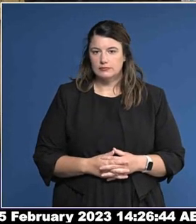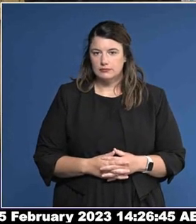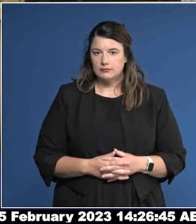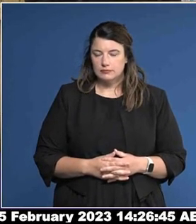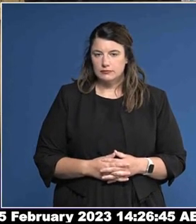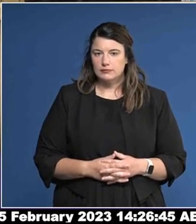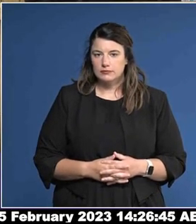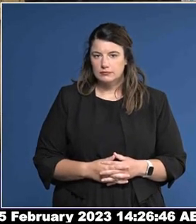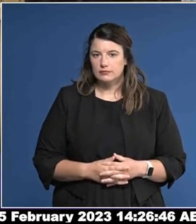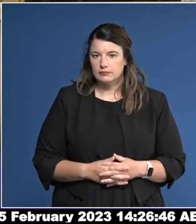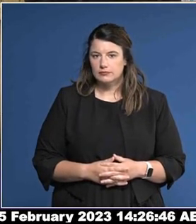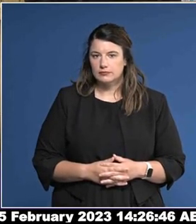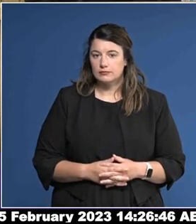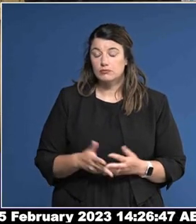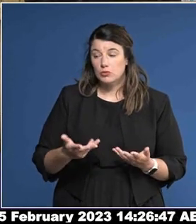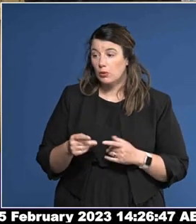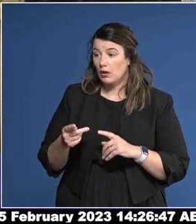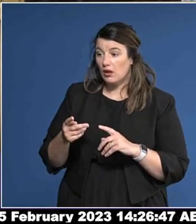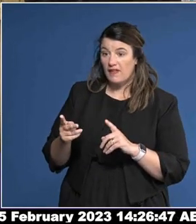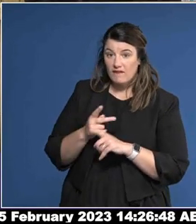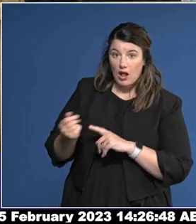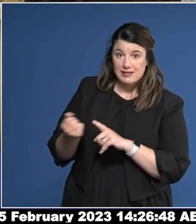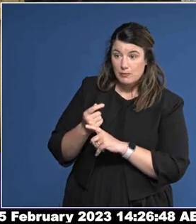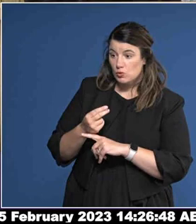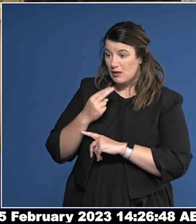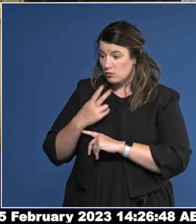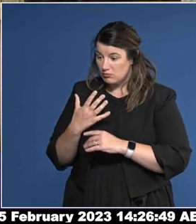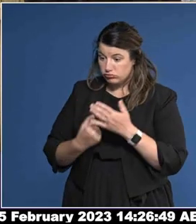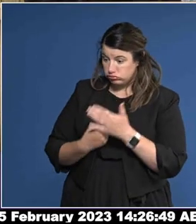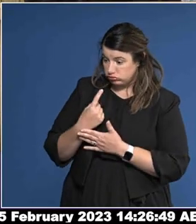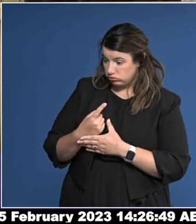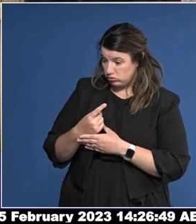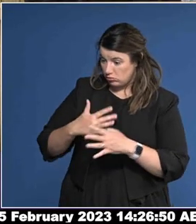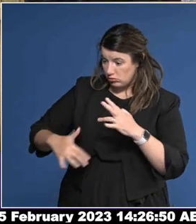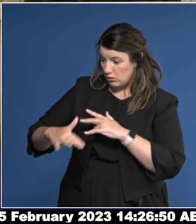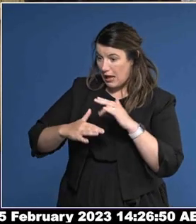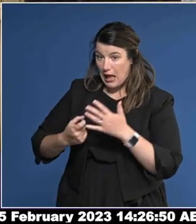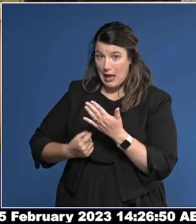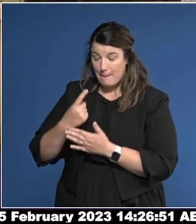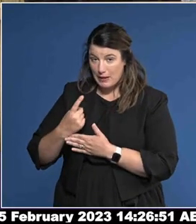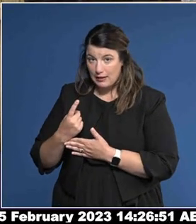exploitation that may be existing in the organisation, often the measurement of the